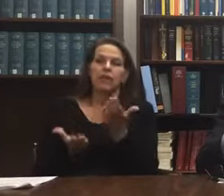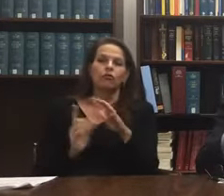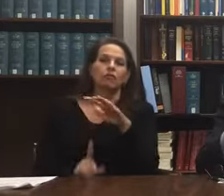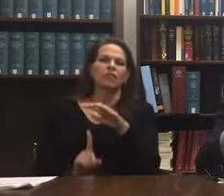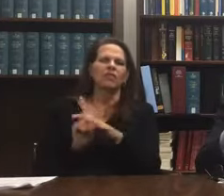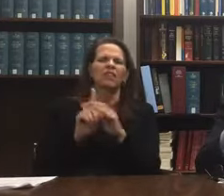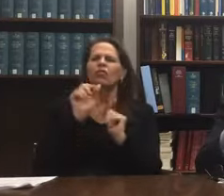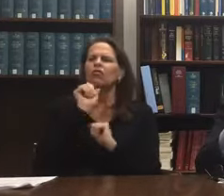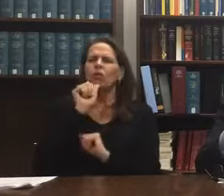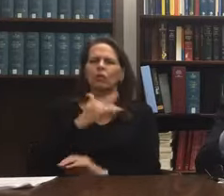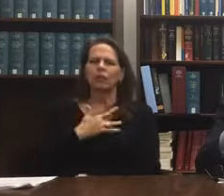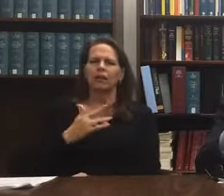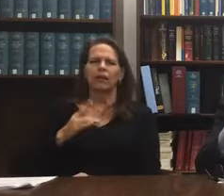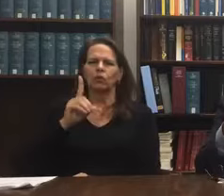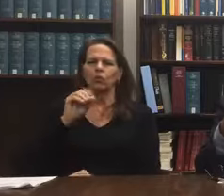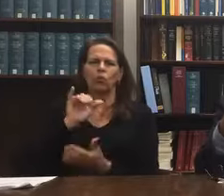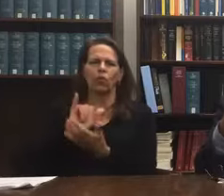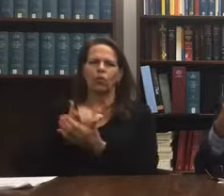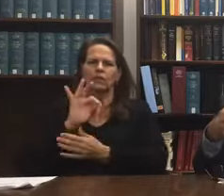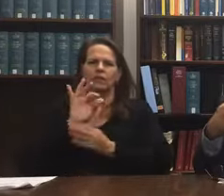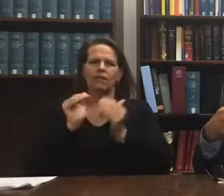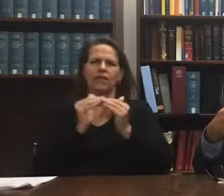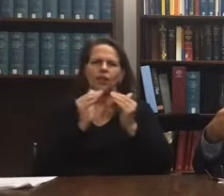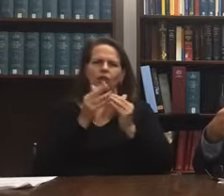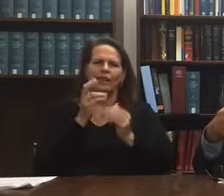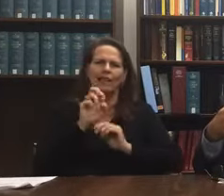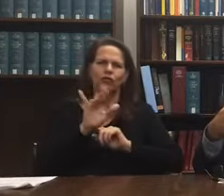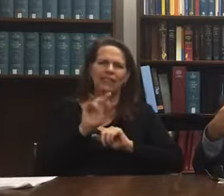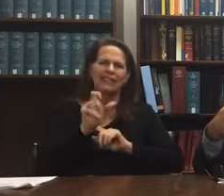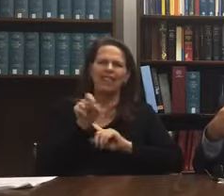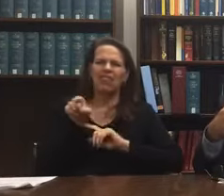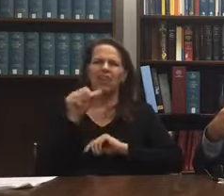typically do fair hearing so they're not they don't add very much typically